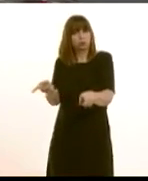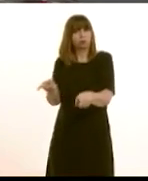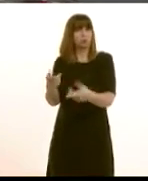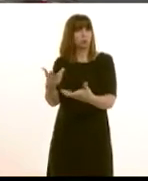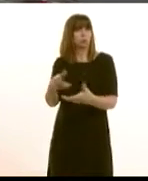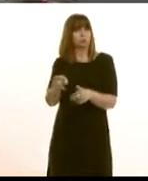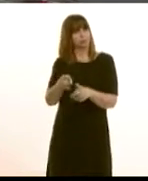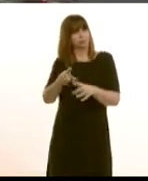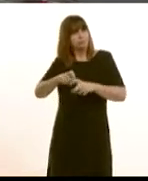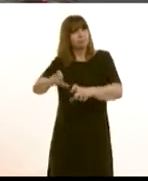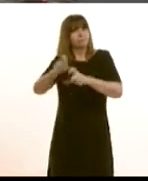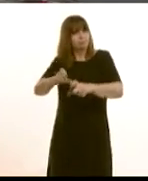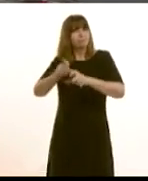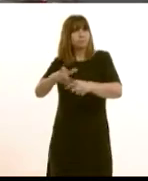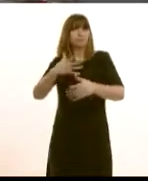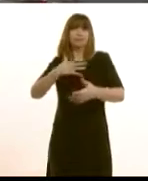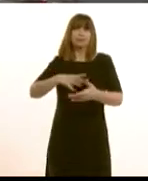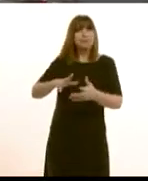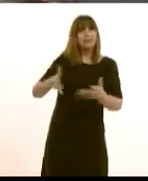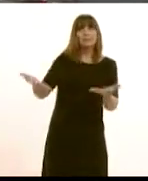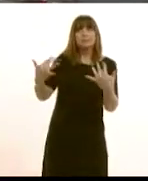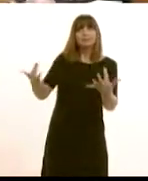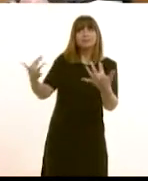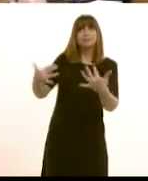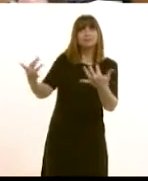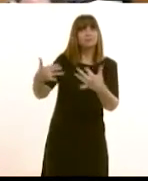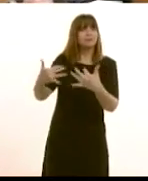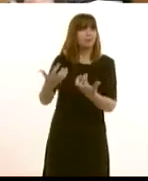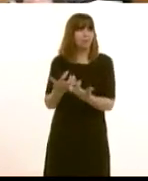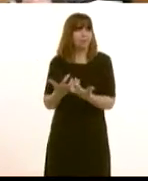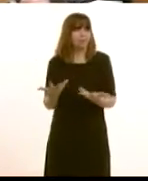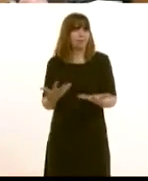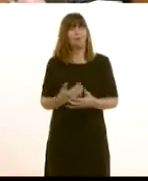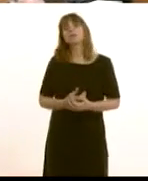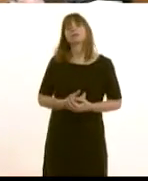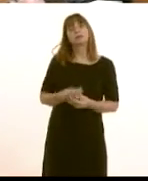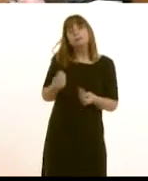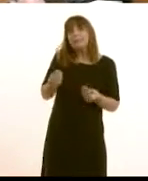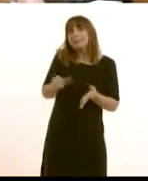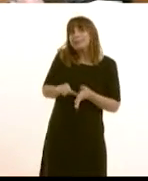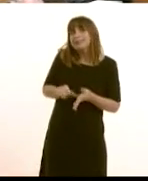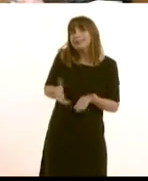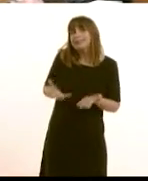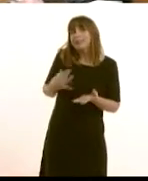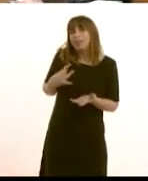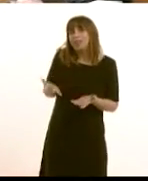so that they can best pitch themselves to continue to attract tourists? Carwyn Jones: I think one of the areas that they can look at is to engage with volunteers